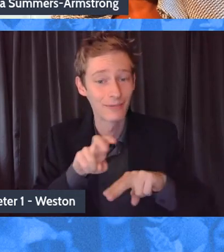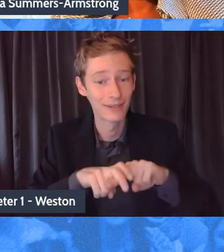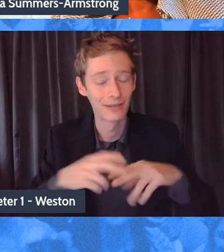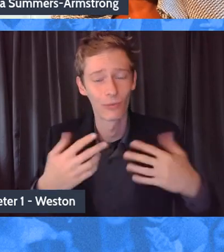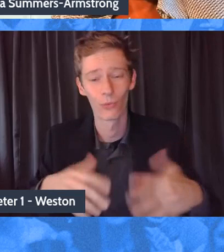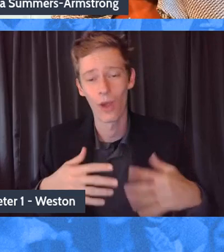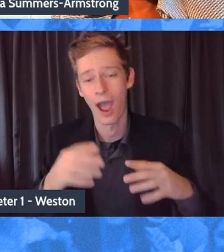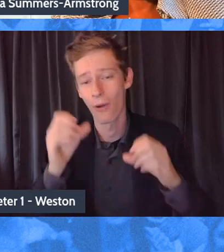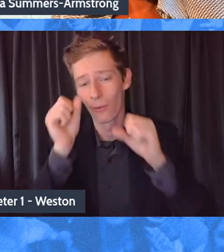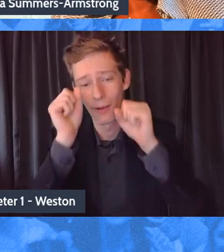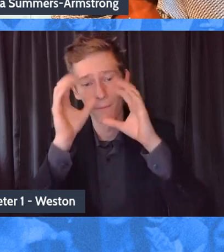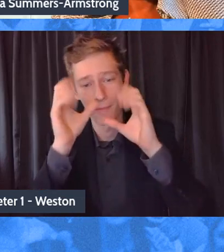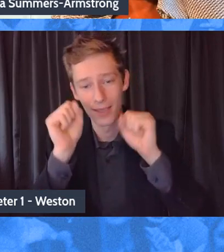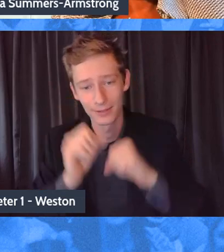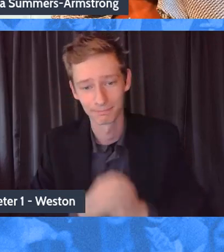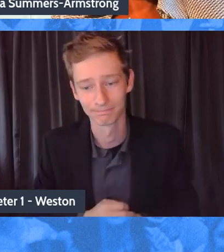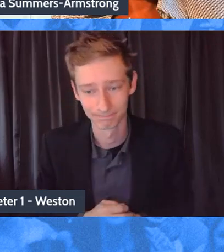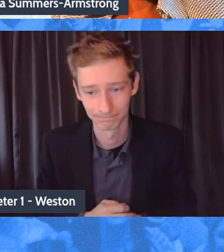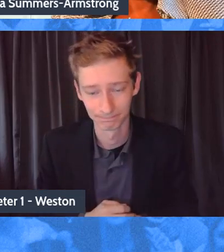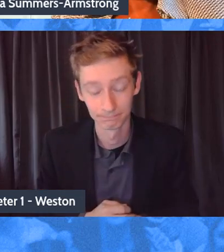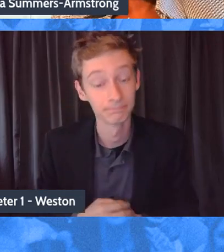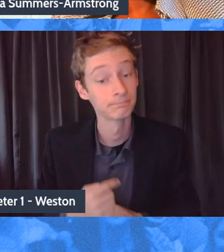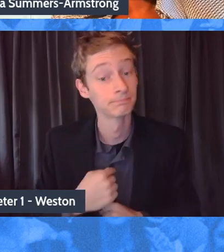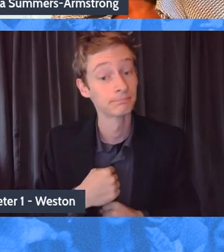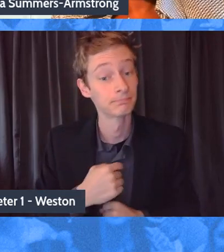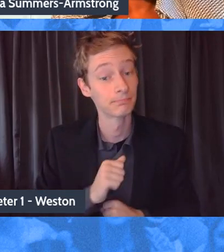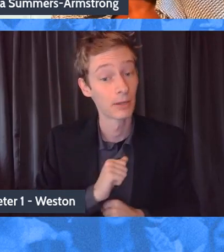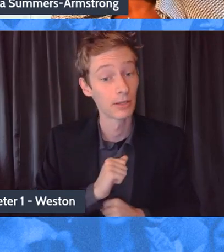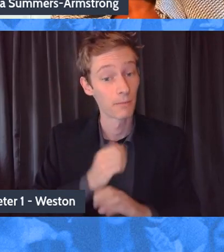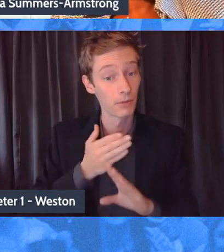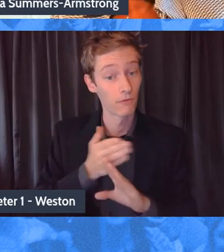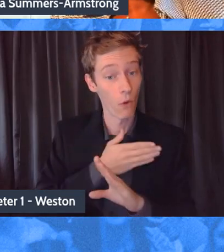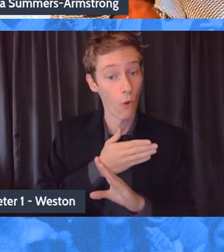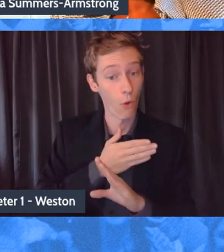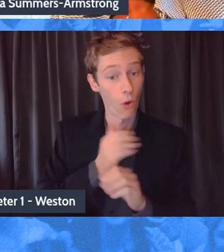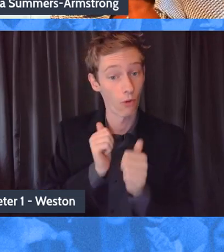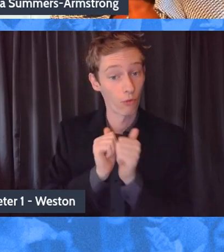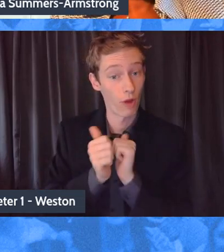So I, before I ran for office, I was a community organizer,